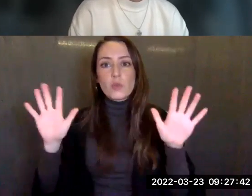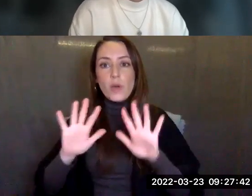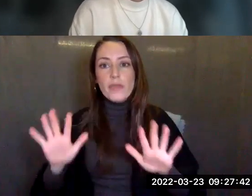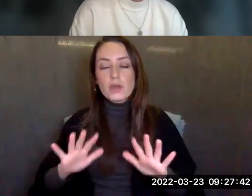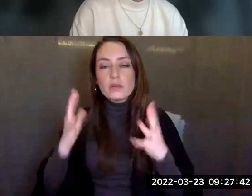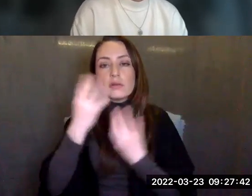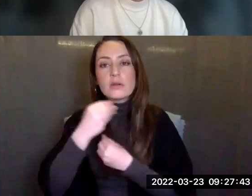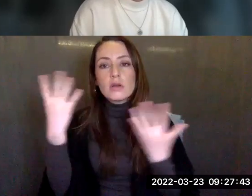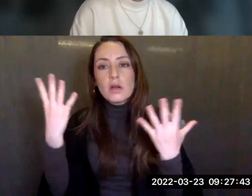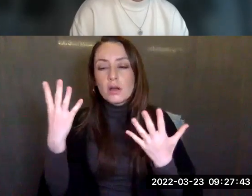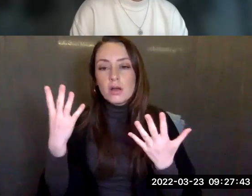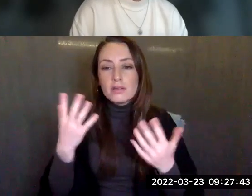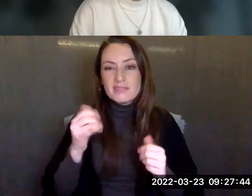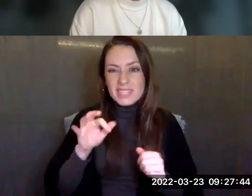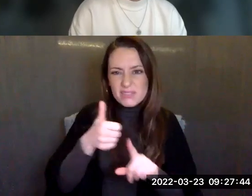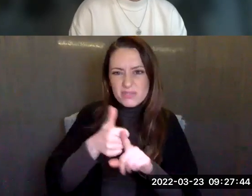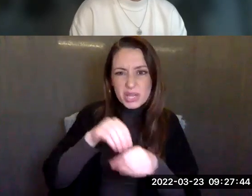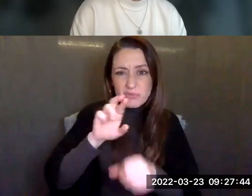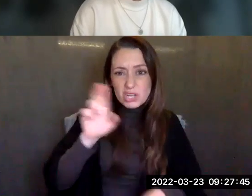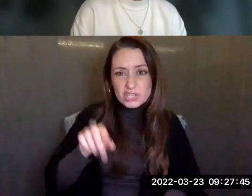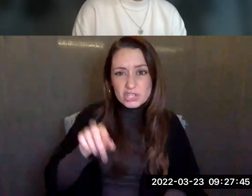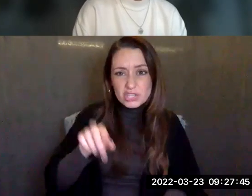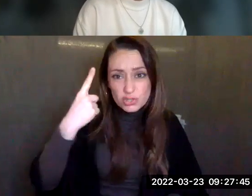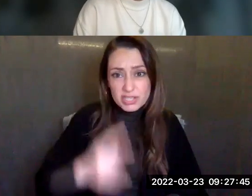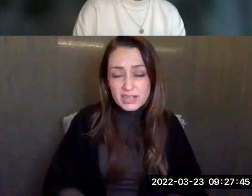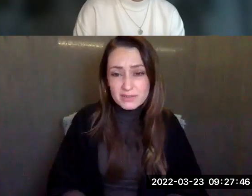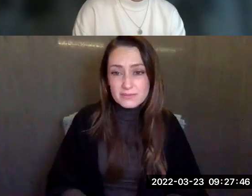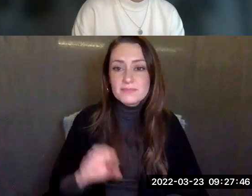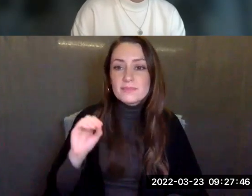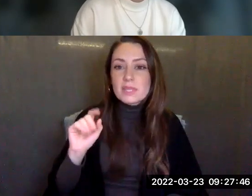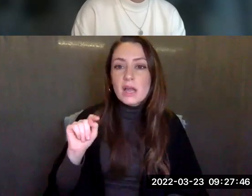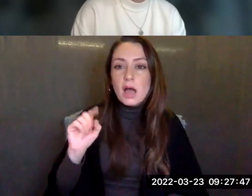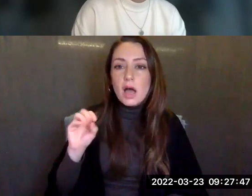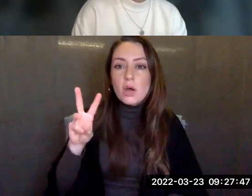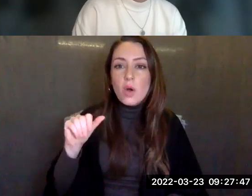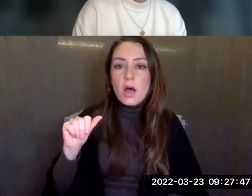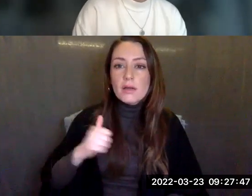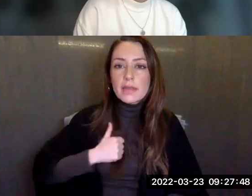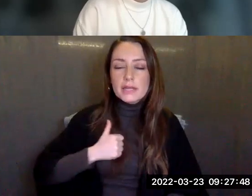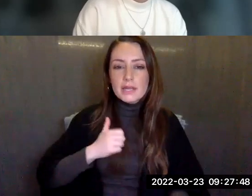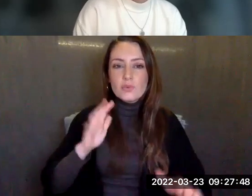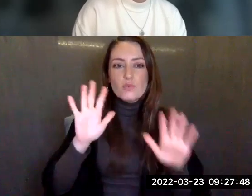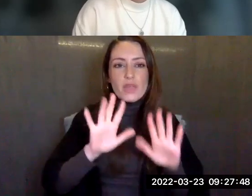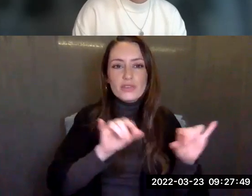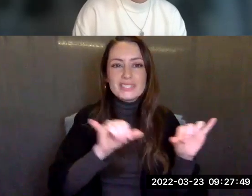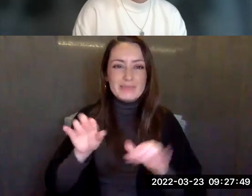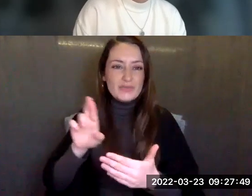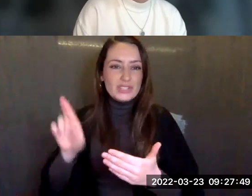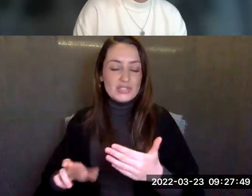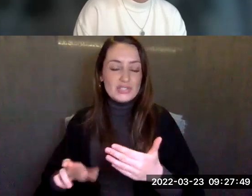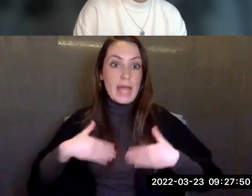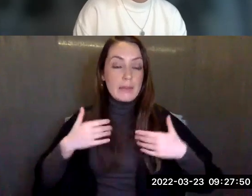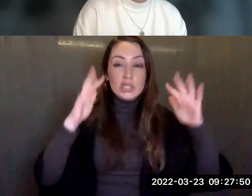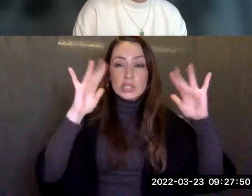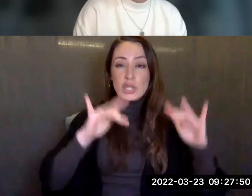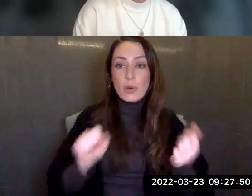If you're in Rochester. you know what I mean and Ottawa had similar weather, i'm so happy to be able to say goodbye to the snow, and enjoy the sunshine.